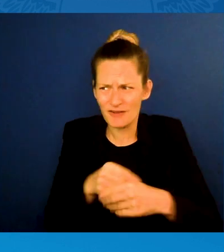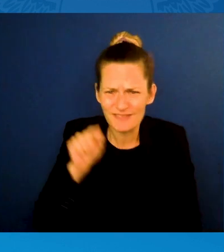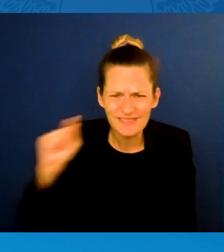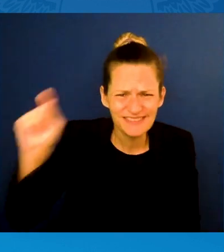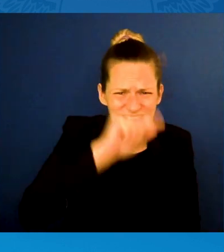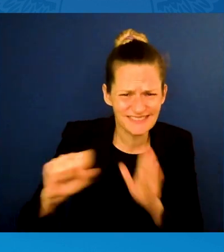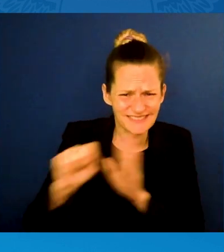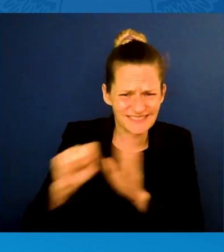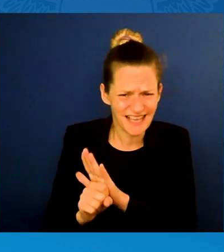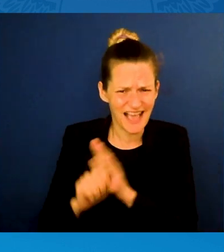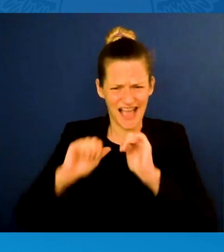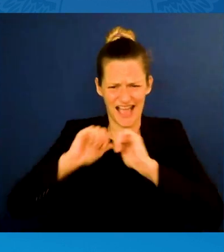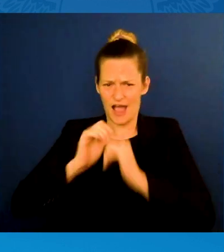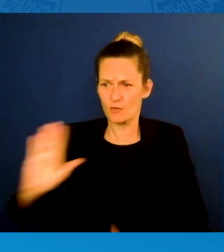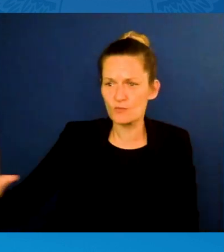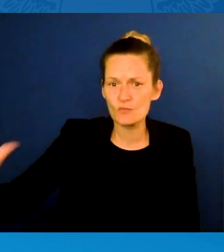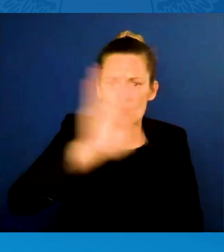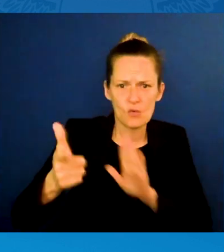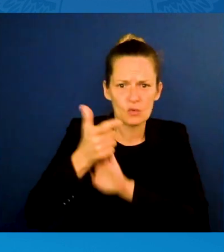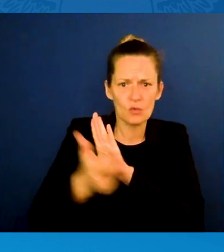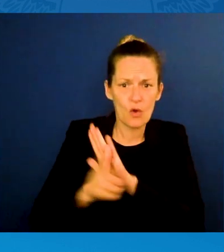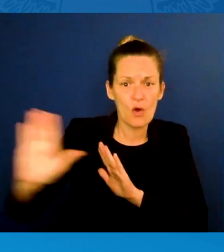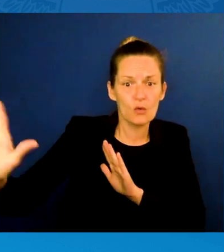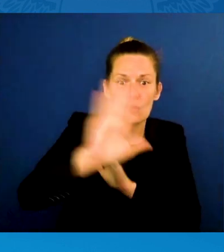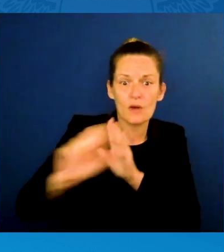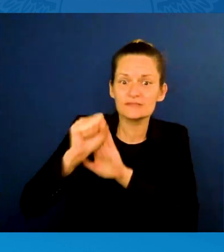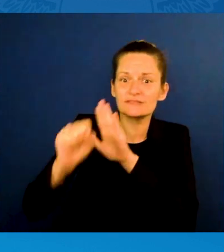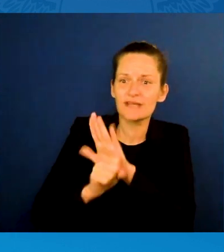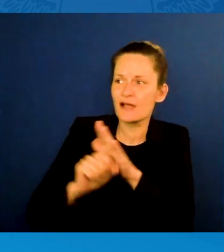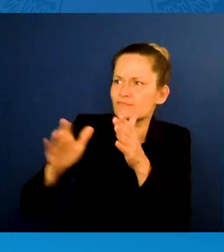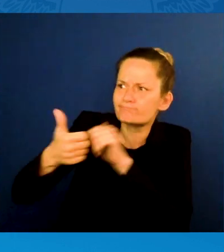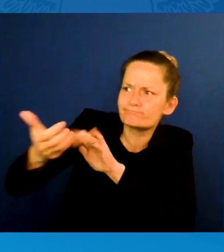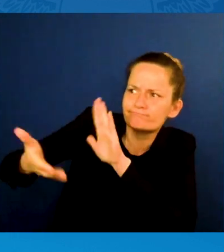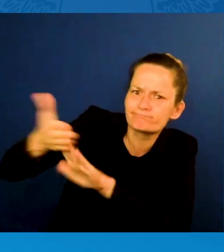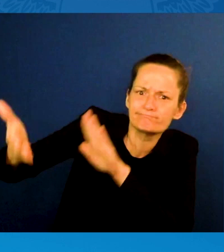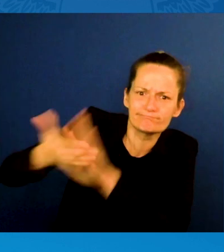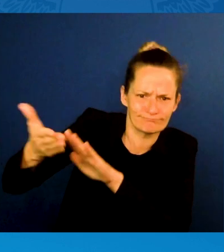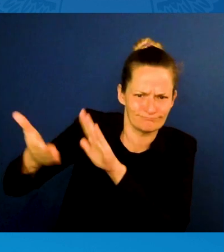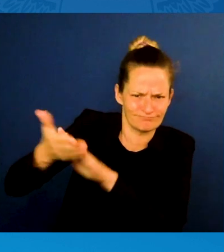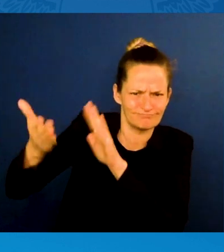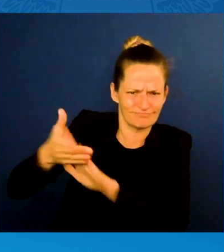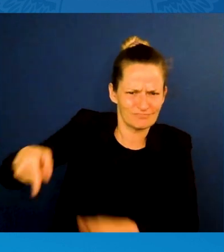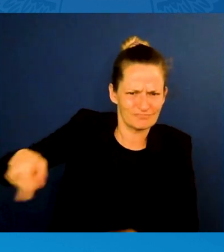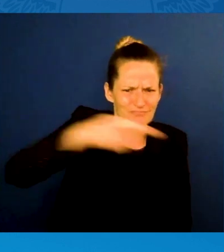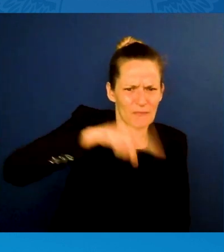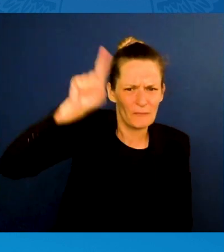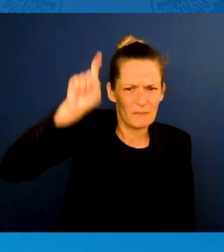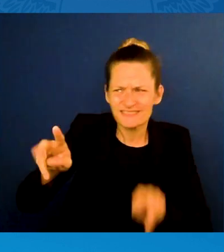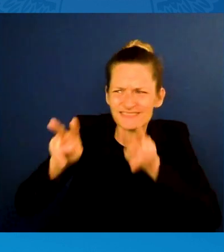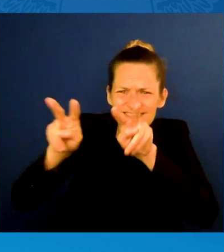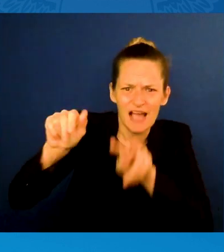are enforced by paying attention to who their attorney general is and where they stand on this important issue